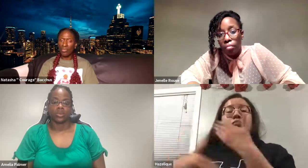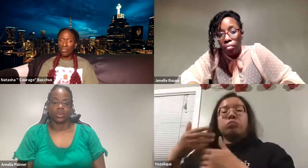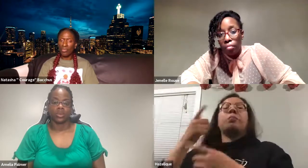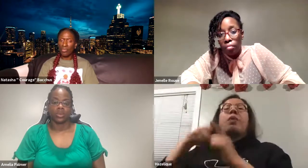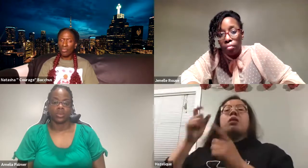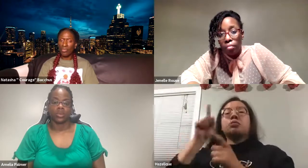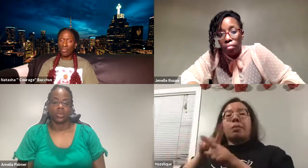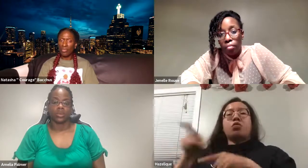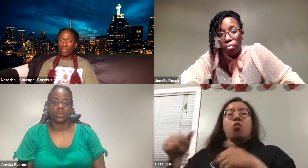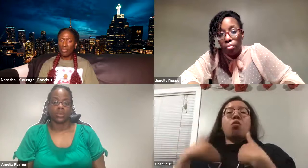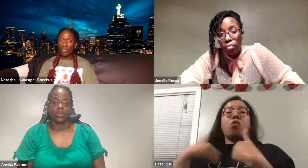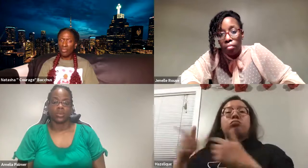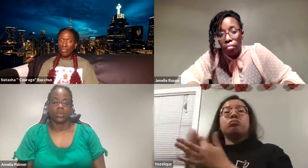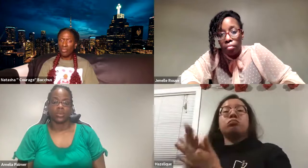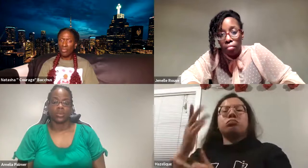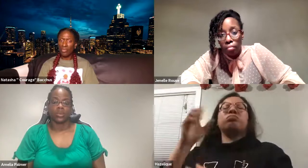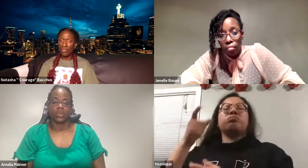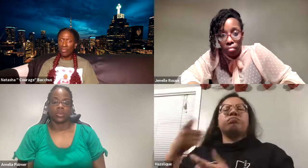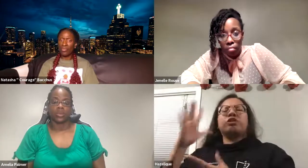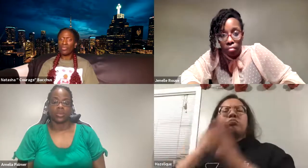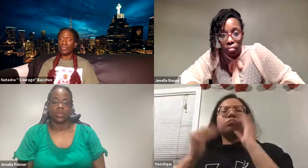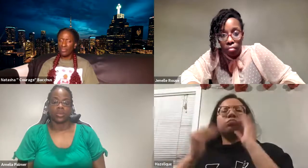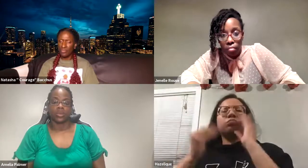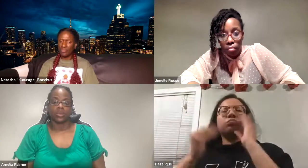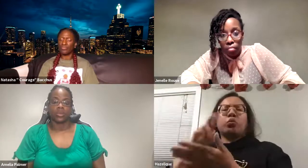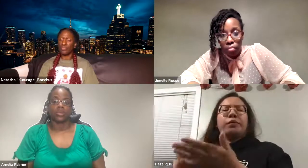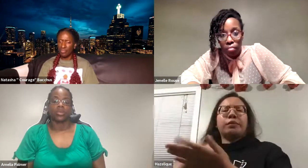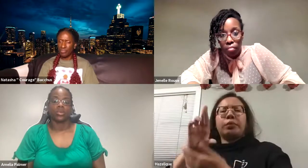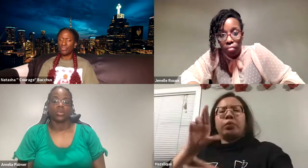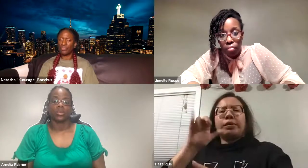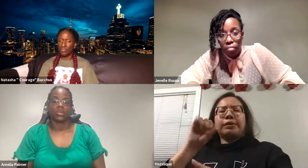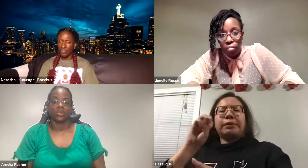schools for the deaf they were able to-- you know they were younger when they went and